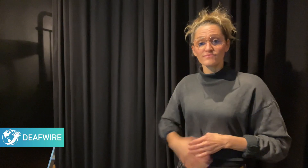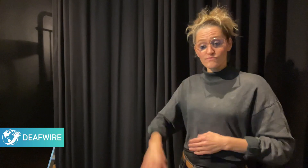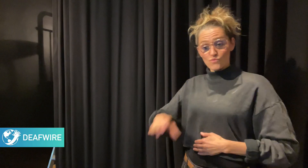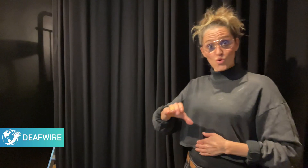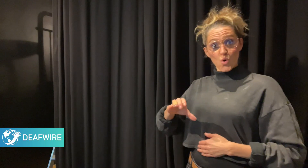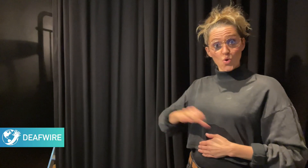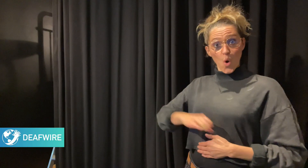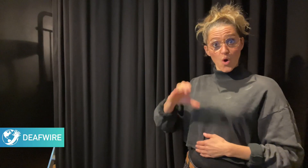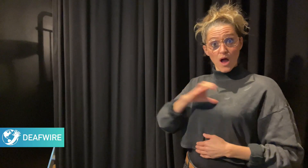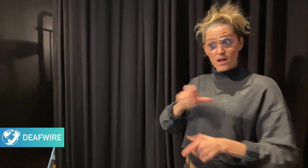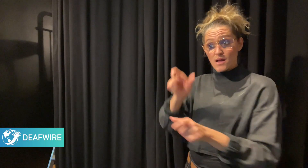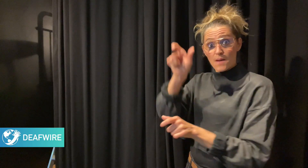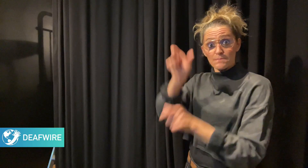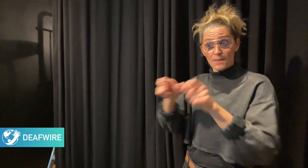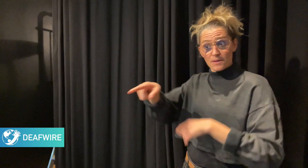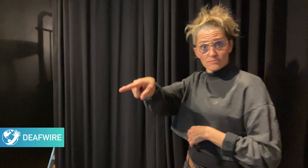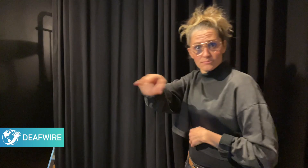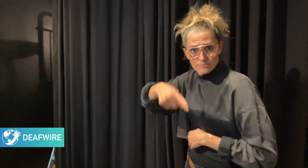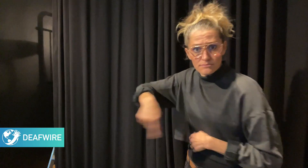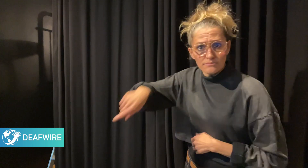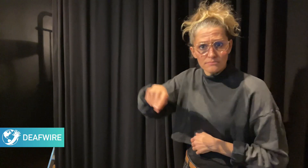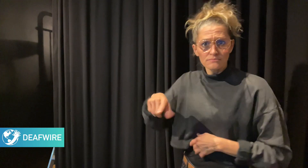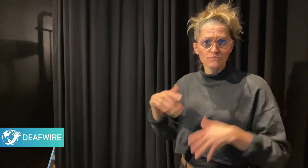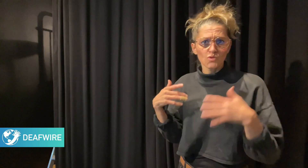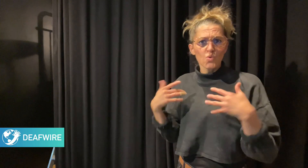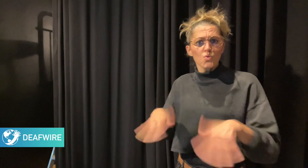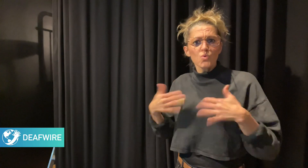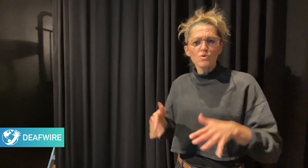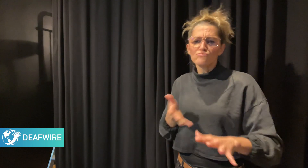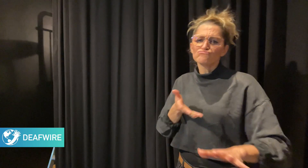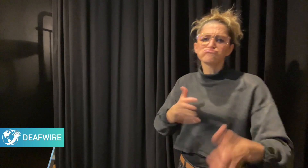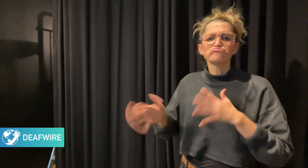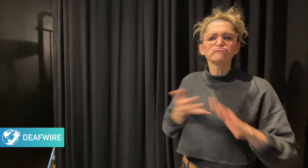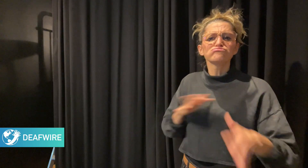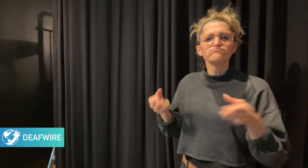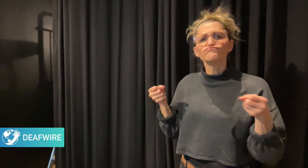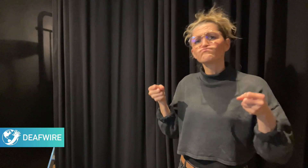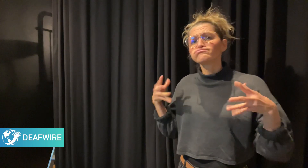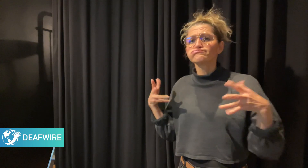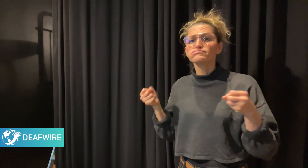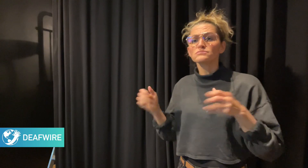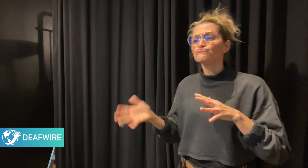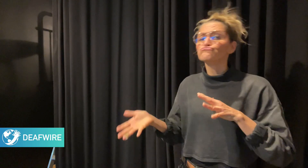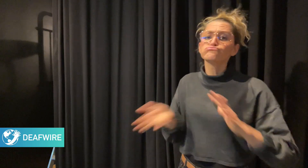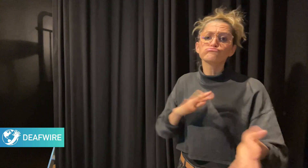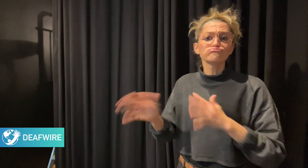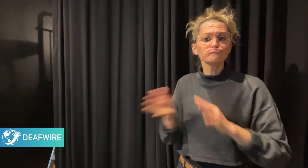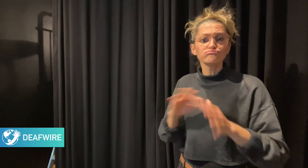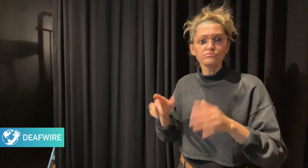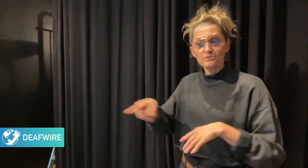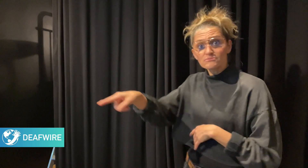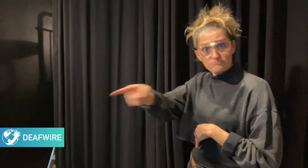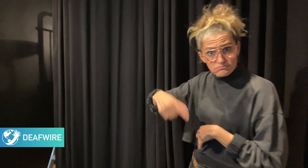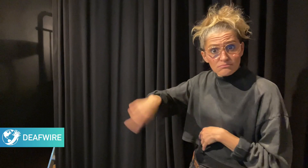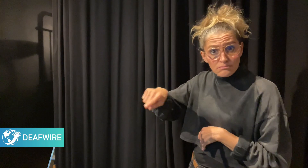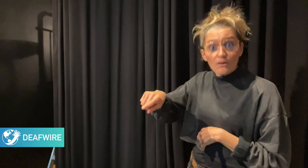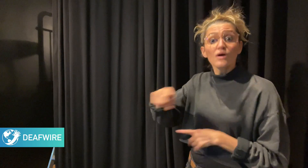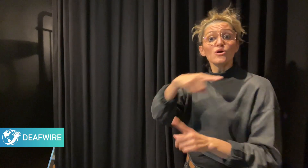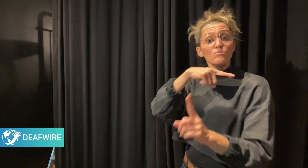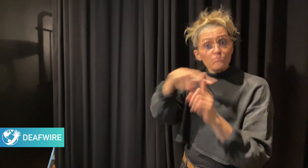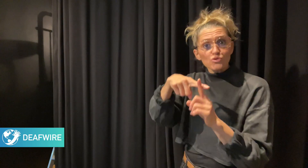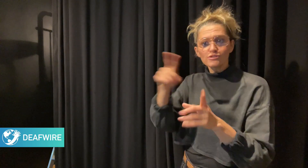CODAs who are fluent in sign language, and involved